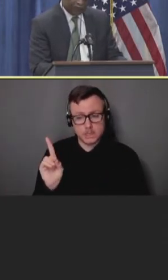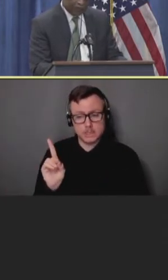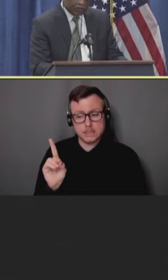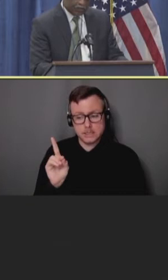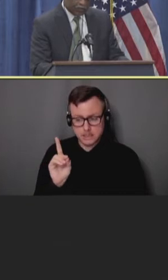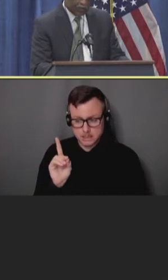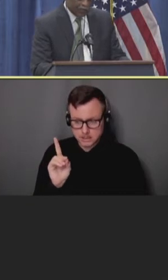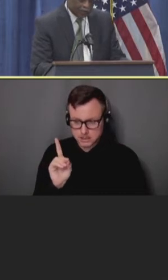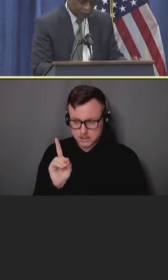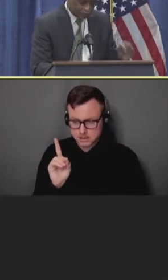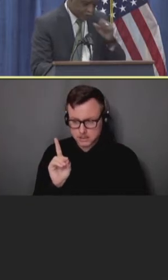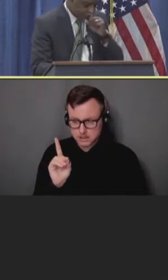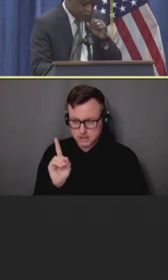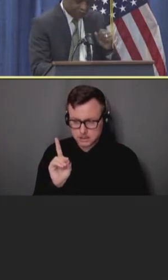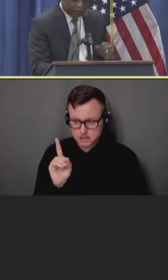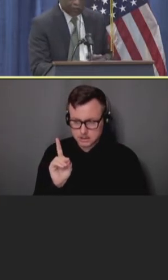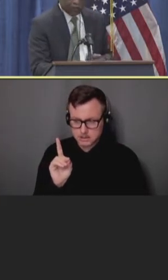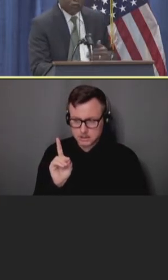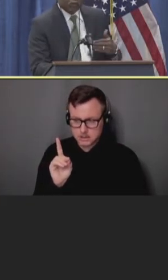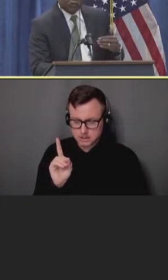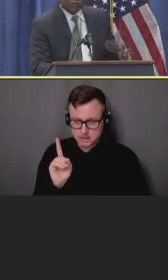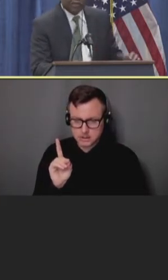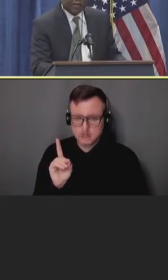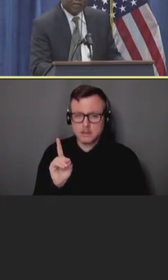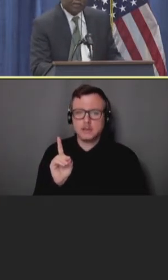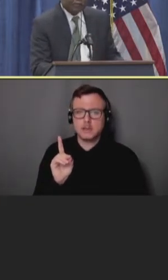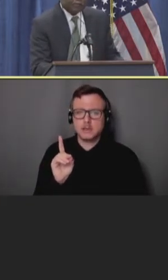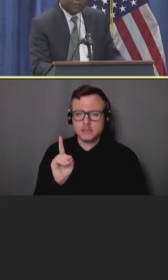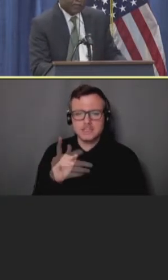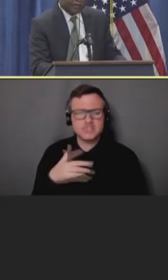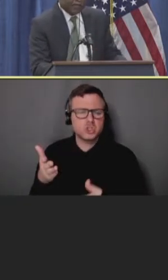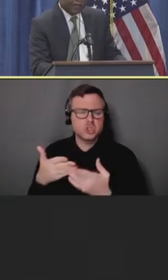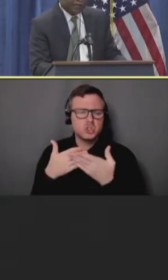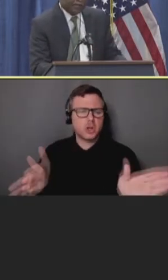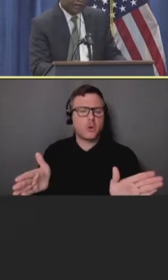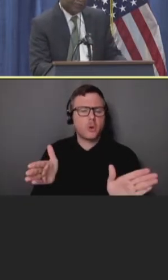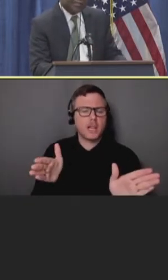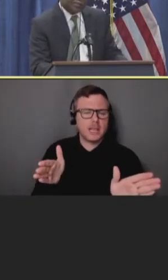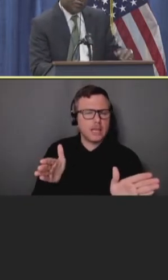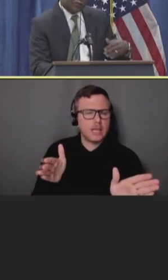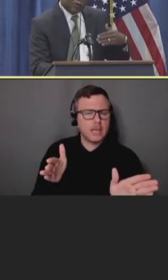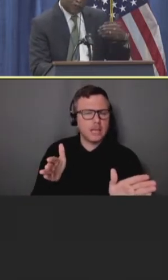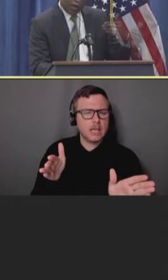generally what -- excuse me -- generally what we will see within the release with